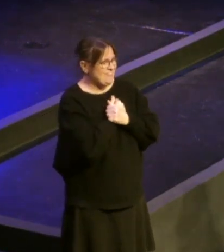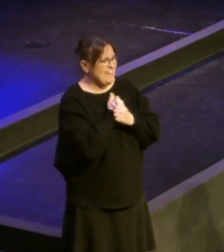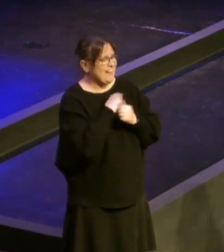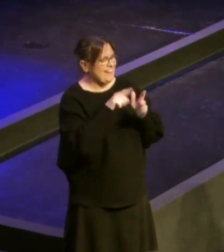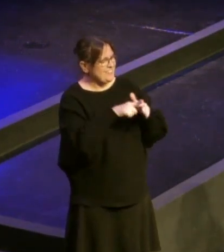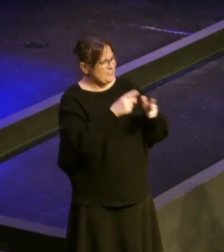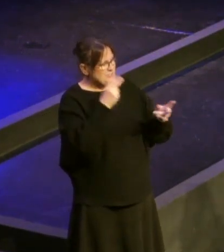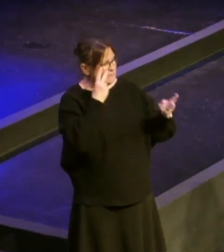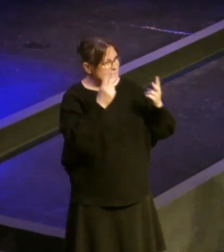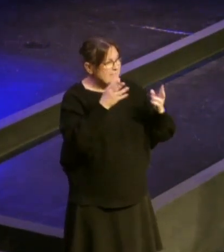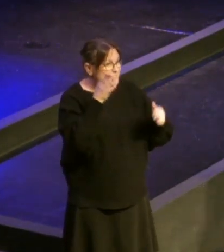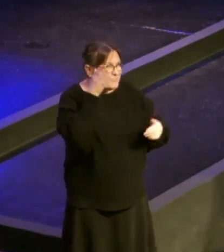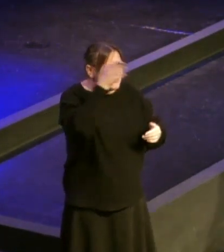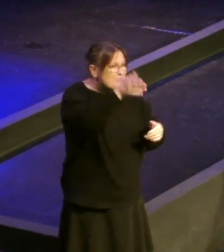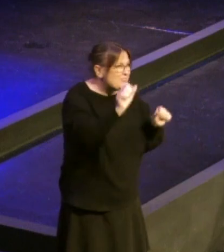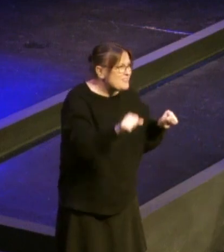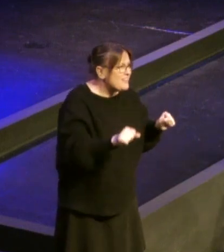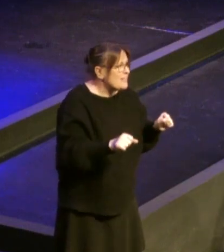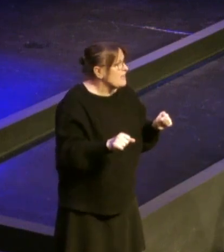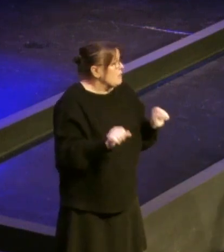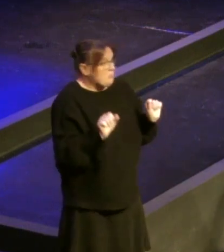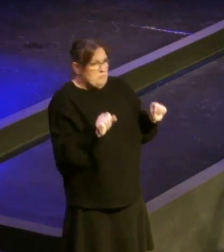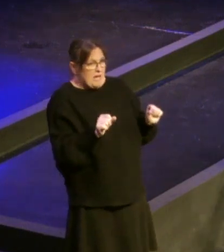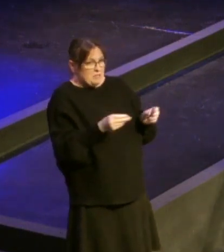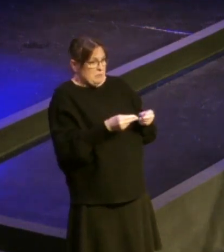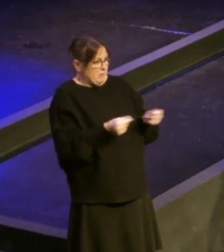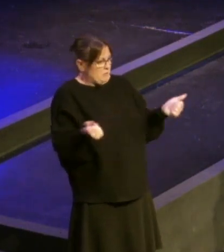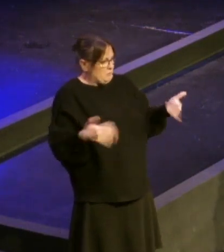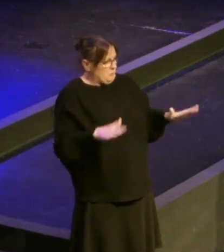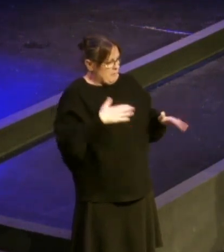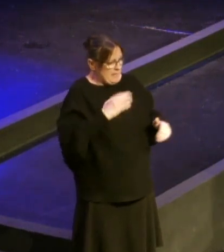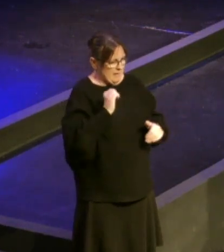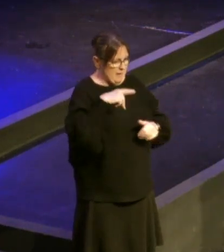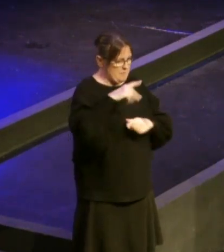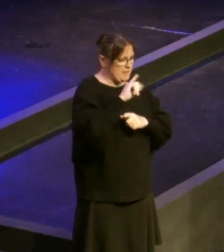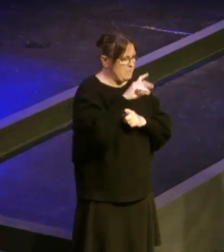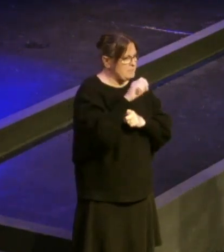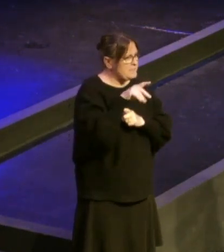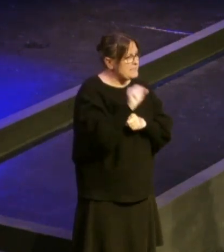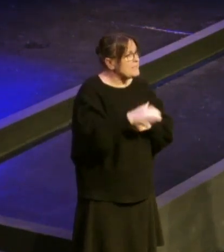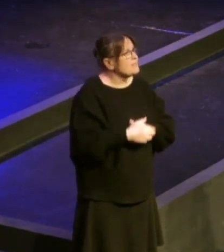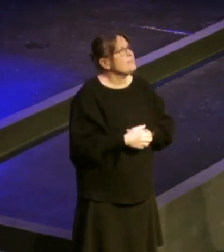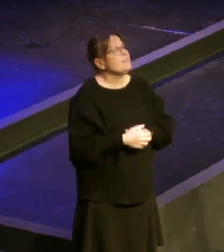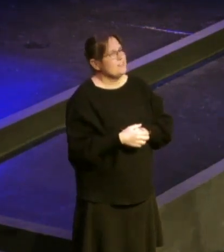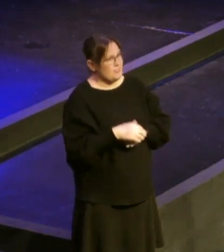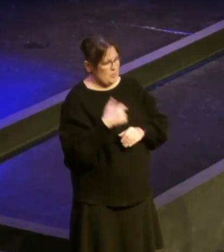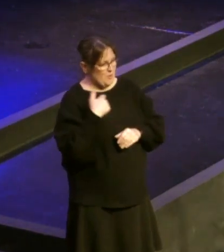hey a possible cure from epilepsy was in sight right? So as I made my way down my mountain or home